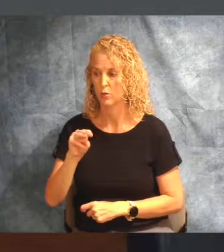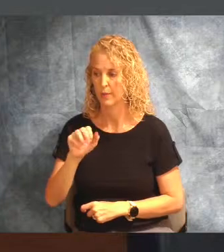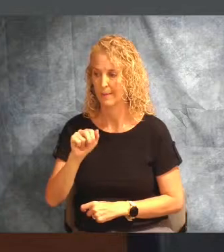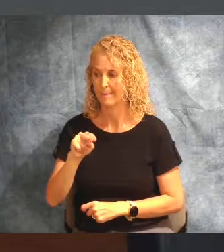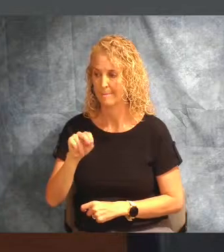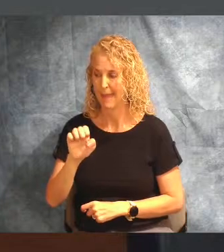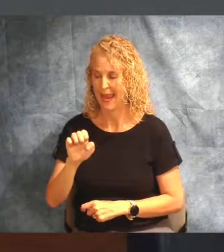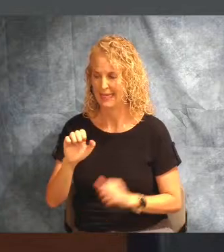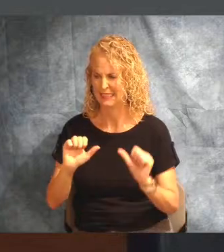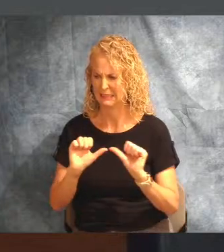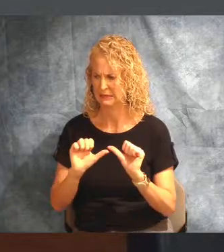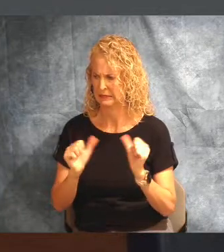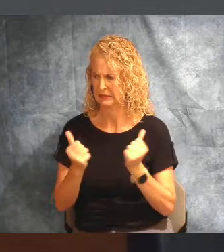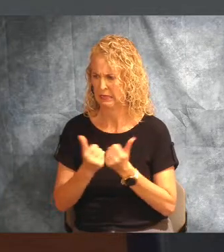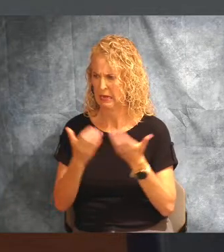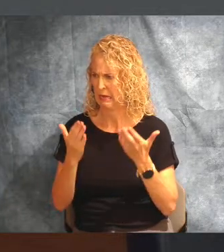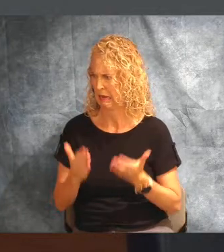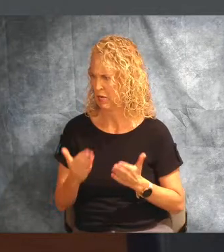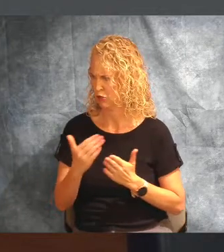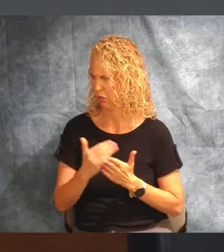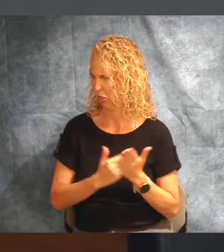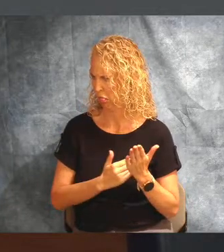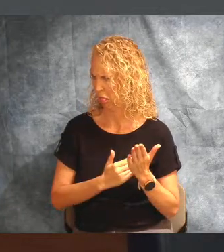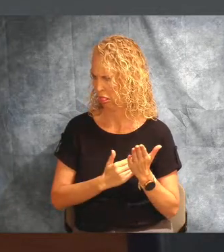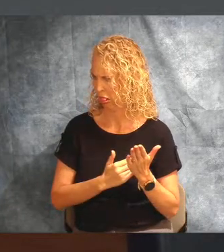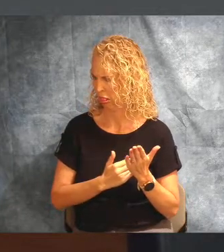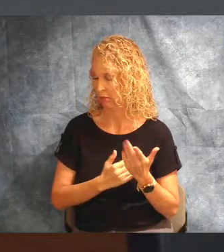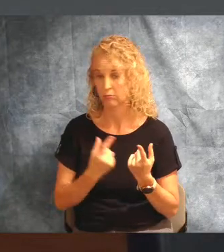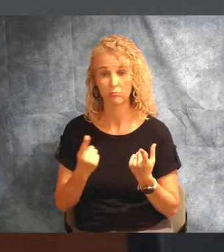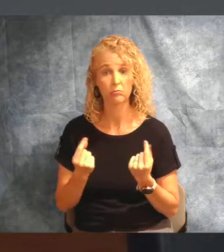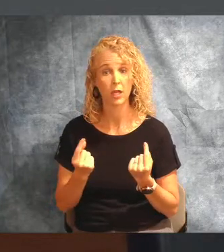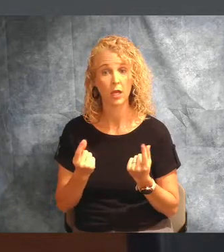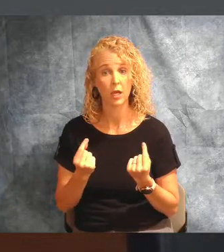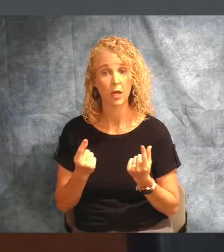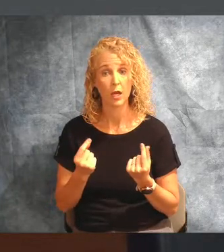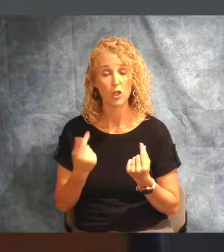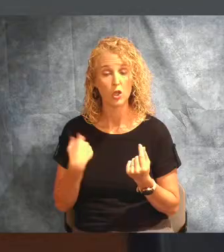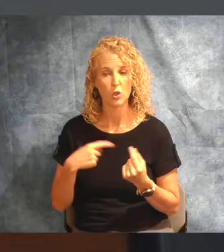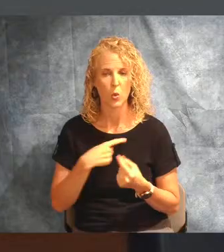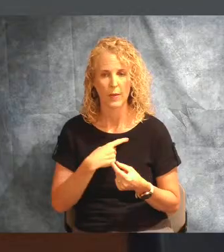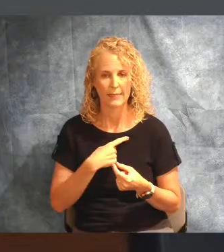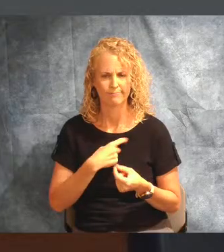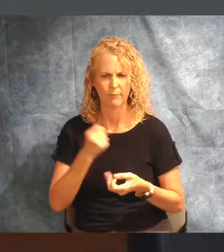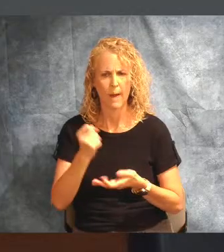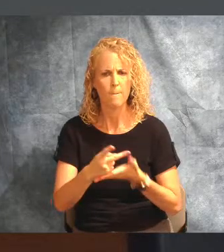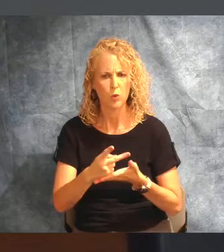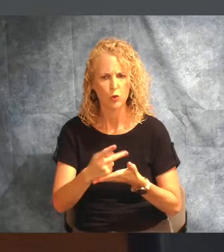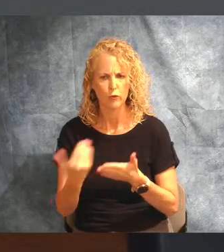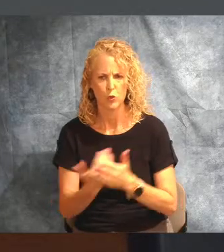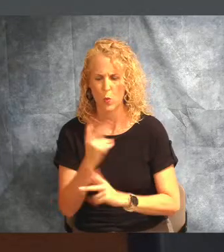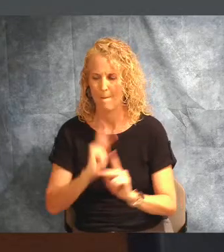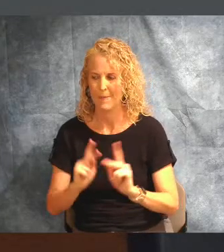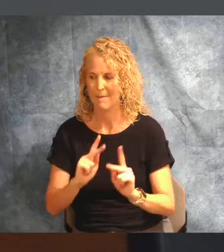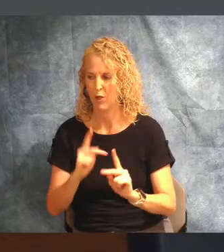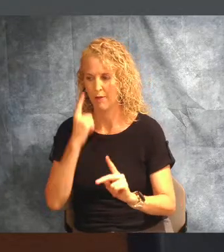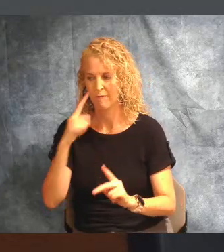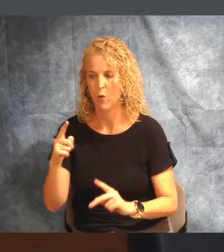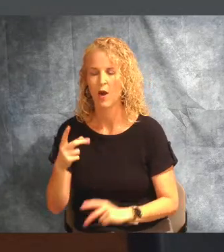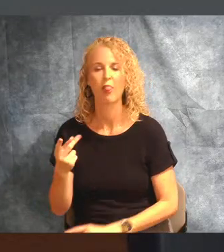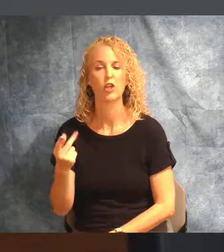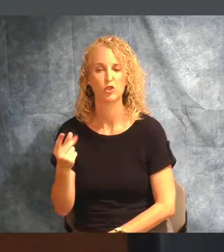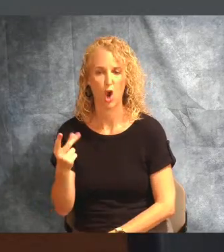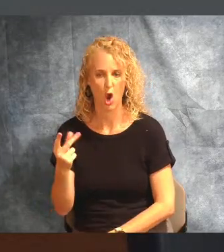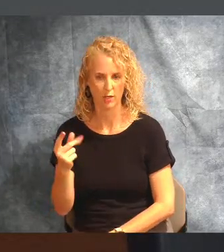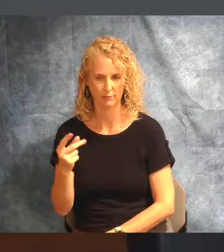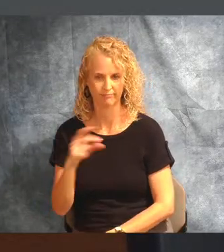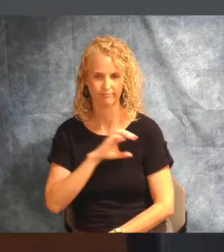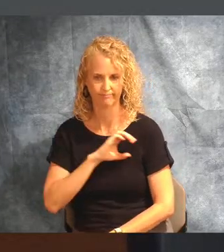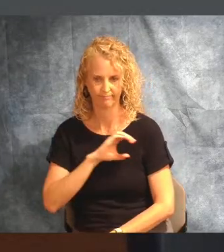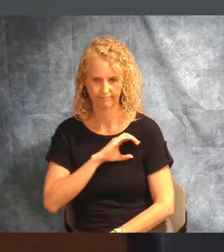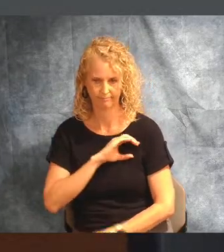so this adds u deputy humane agents to the u for the dog warden. that's item number 29.